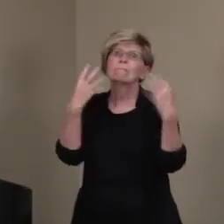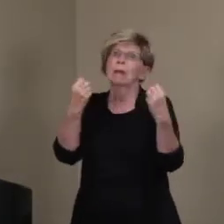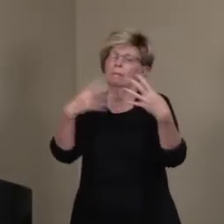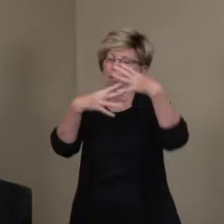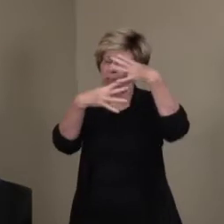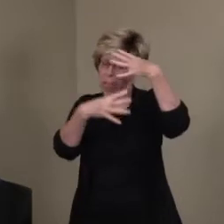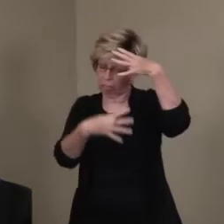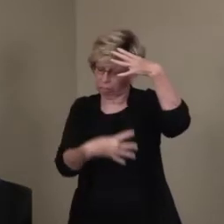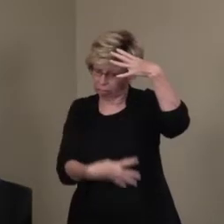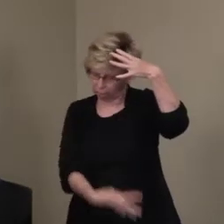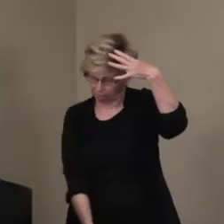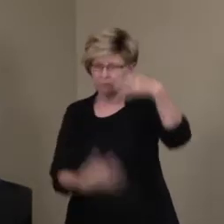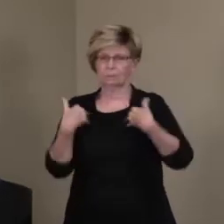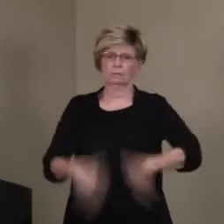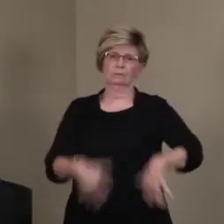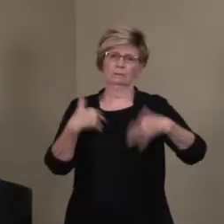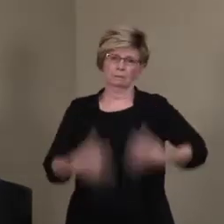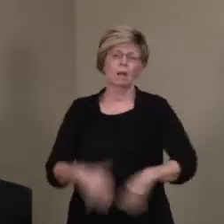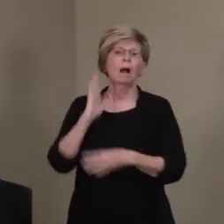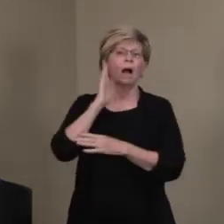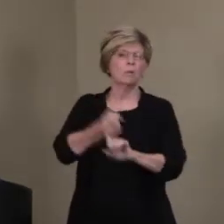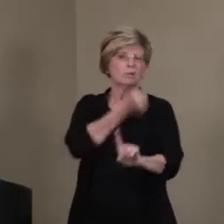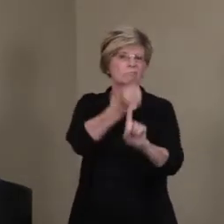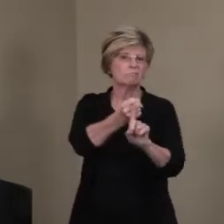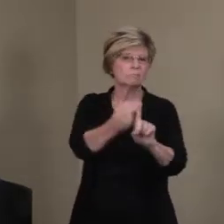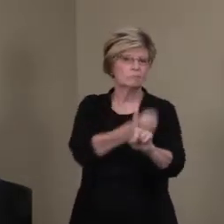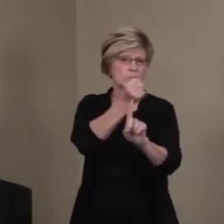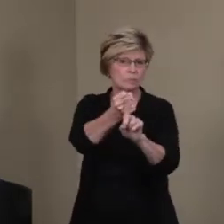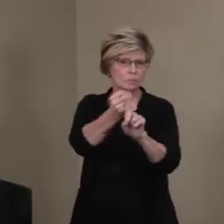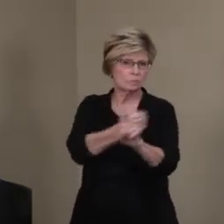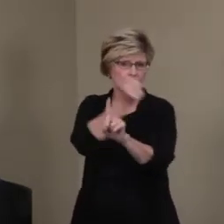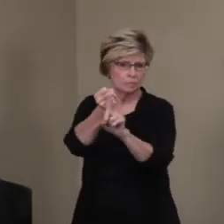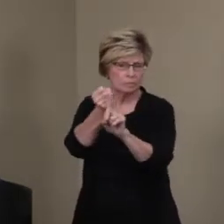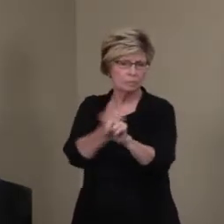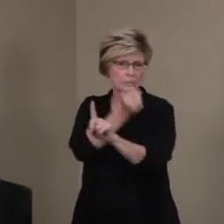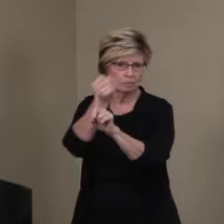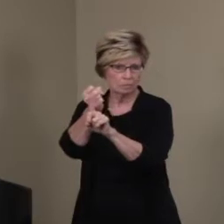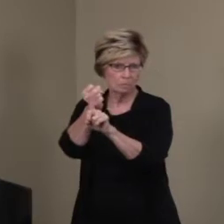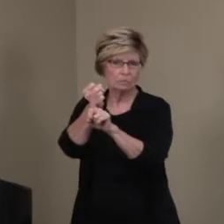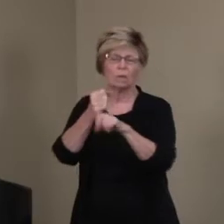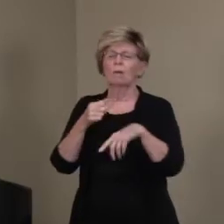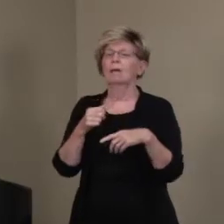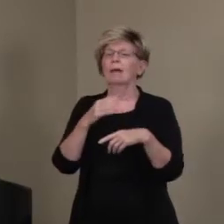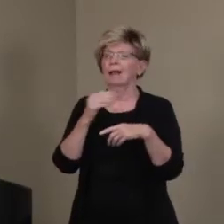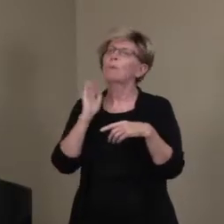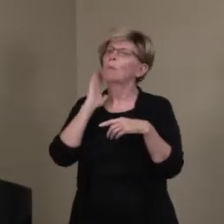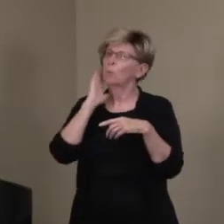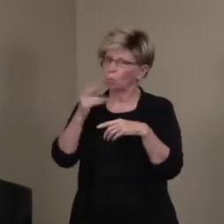management would include quite a number of different things and I'll touch on